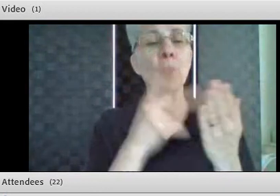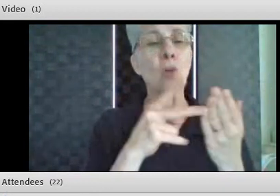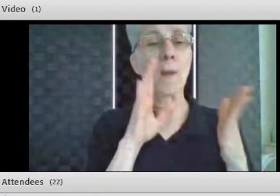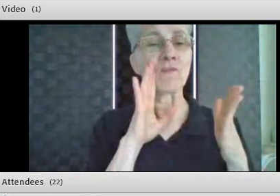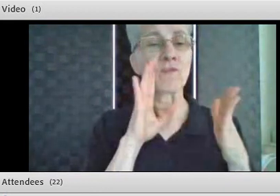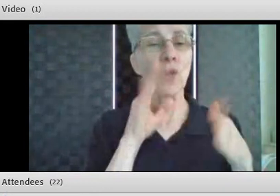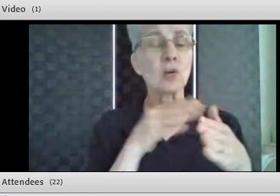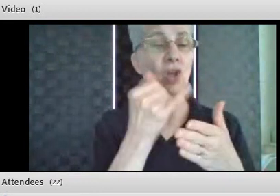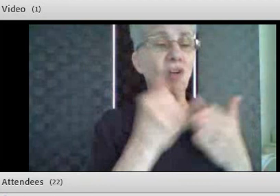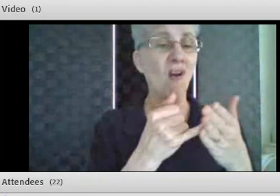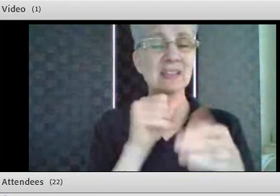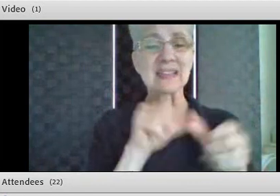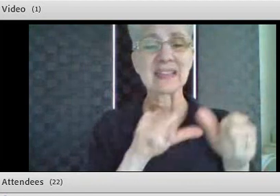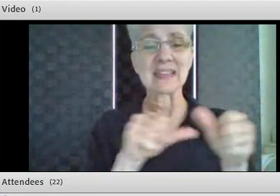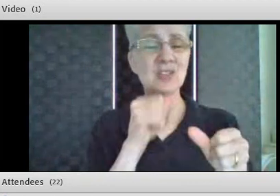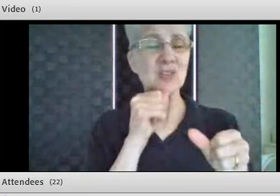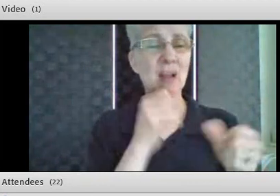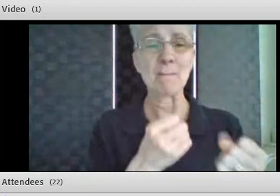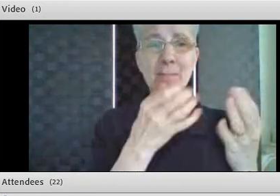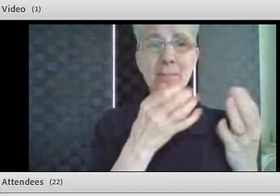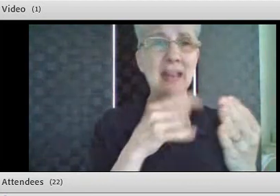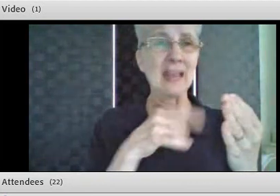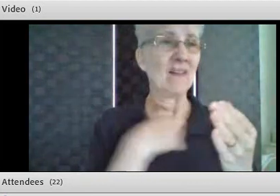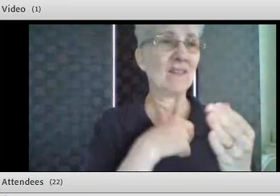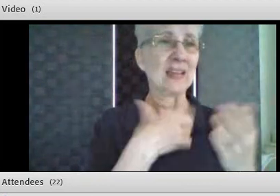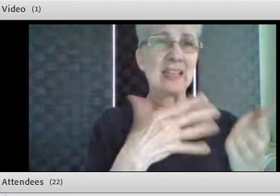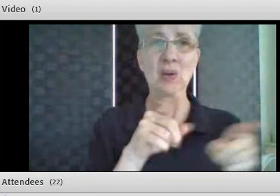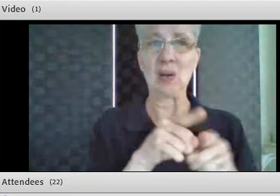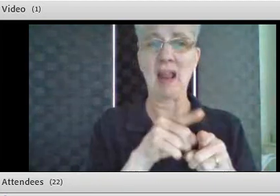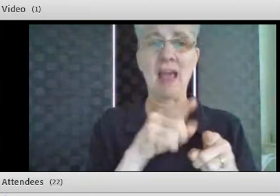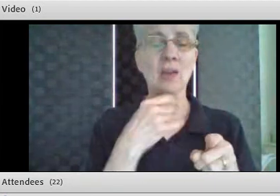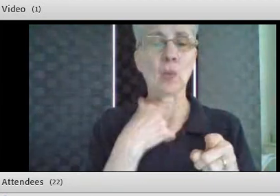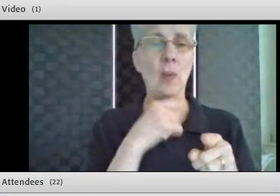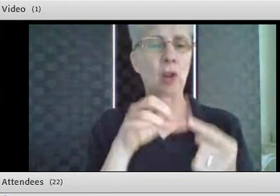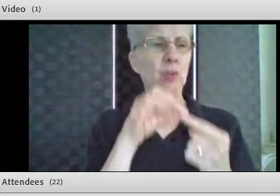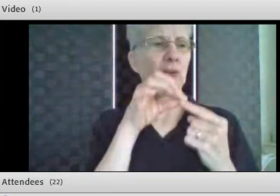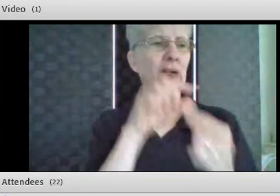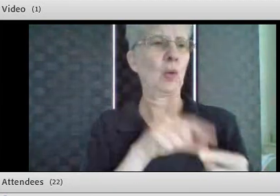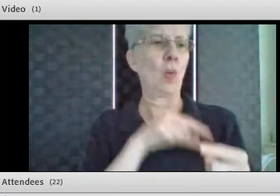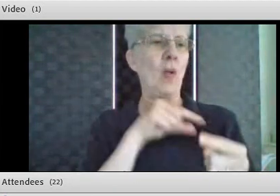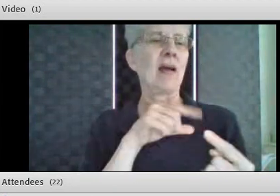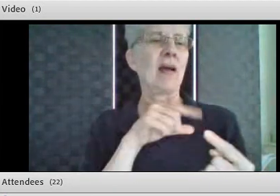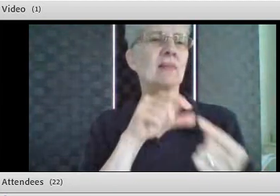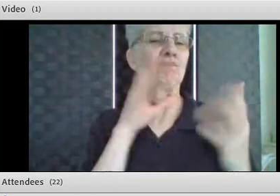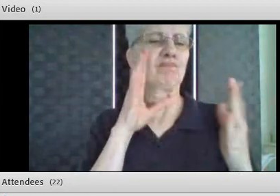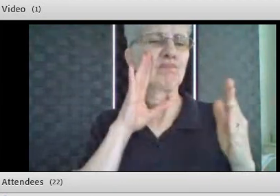There's really not a lot like us in town here. We're kind of uniquely qualified to speak, especially about music technology